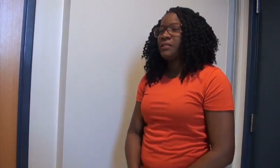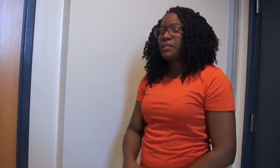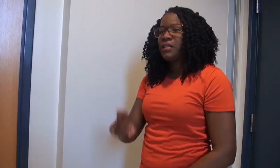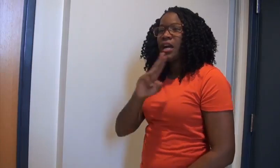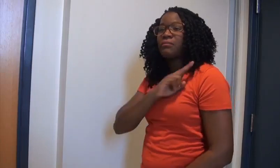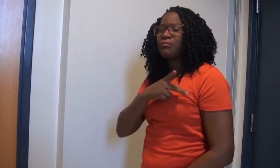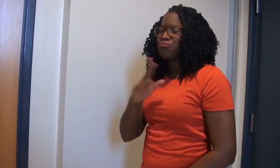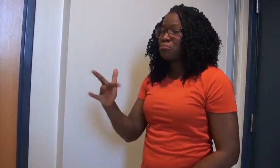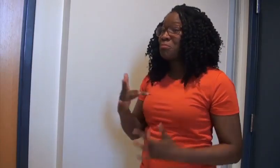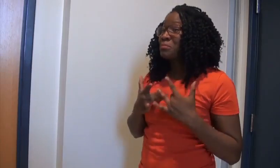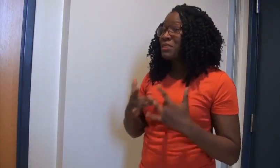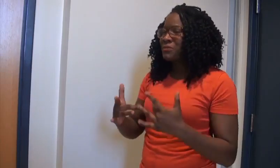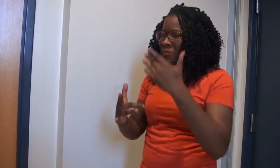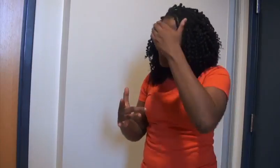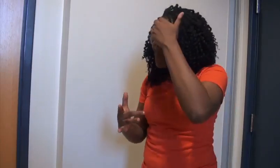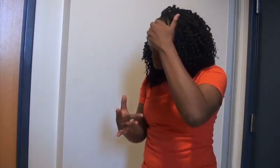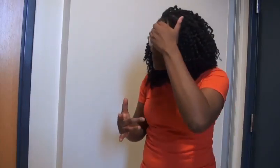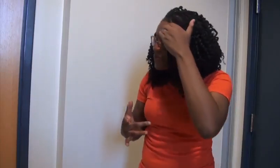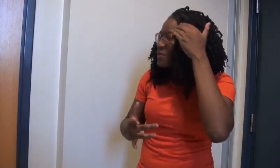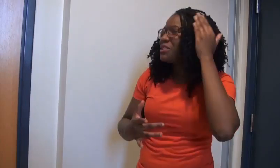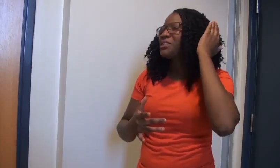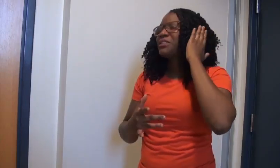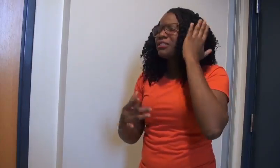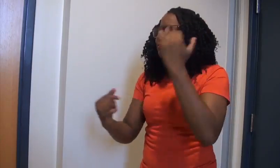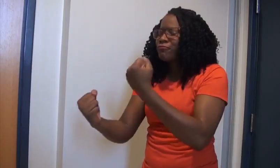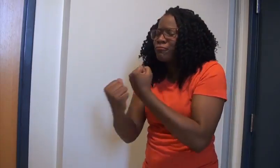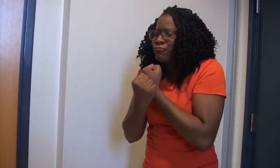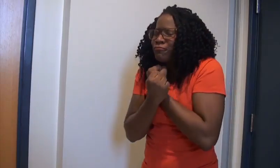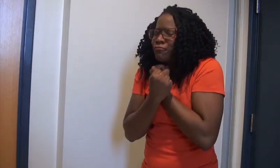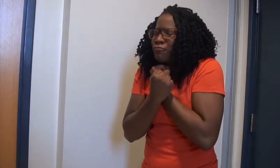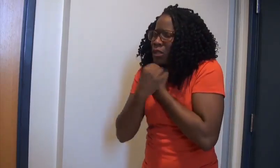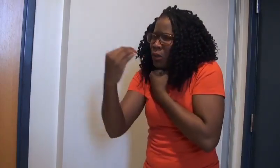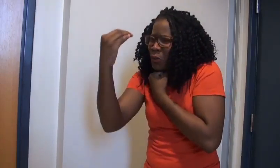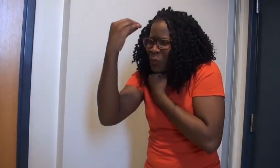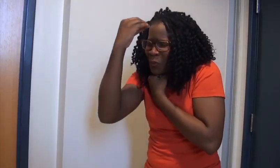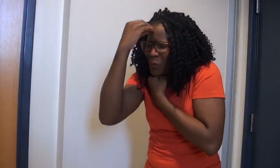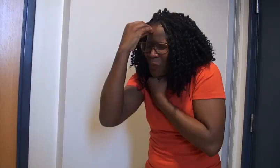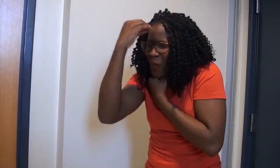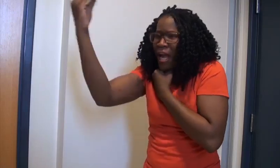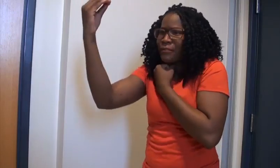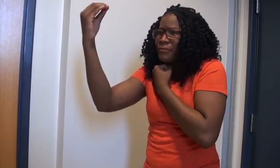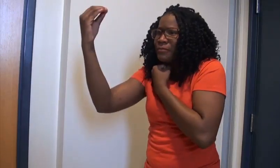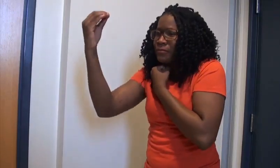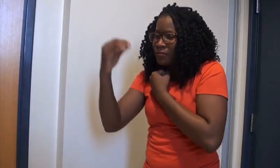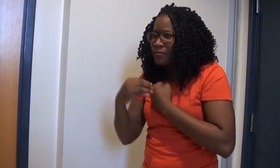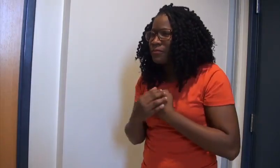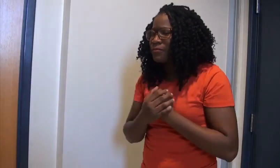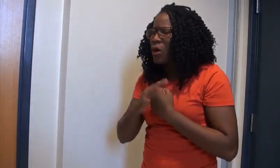He gave me a big hug, a kiss on the forehead